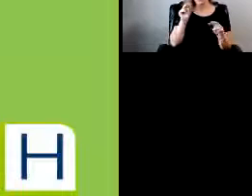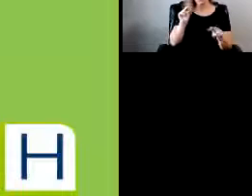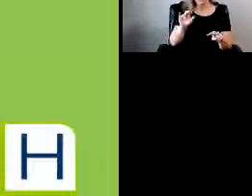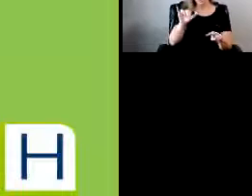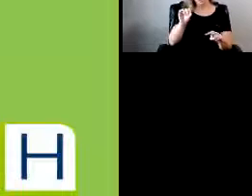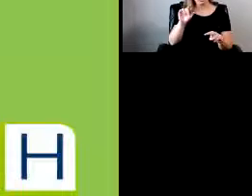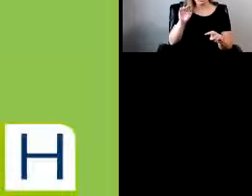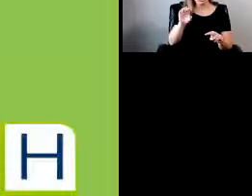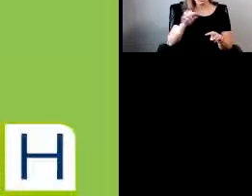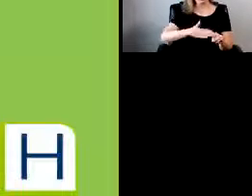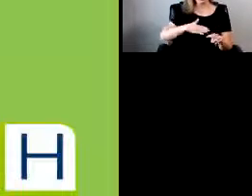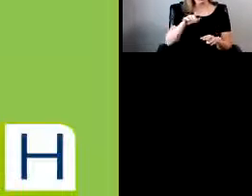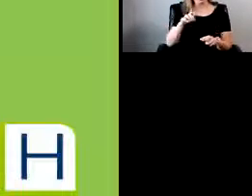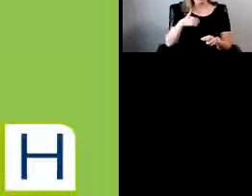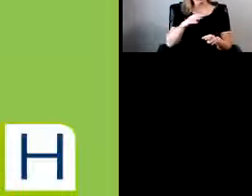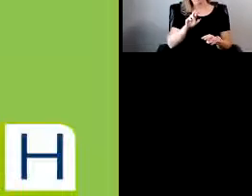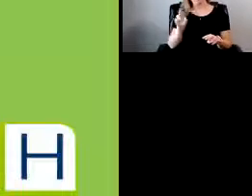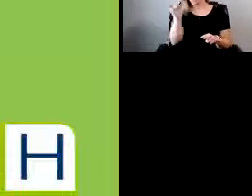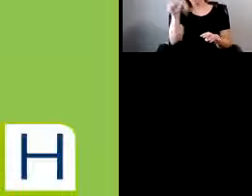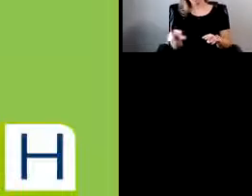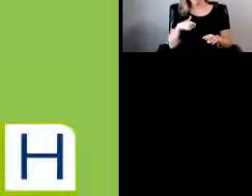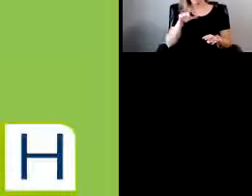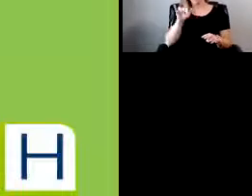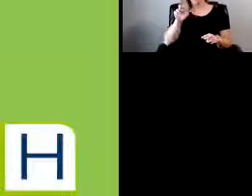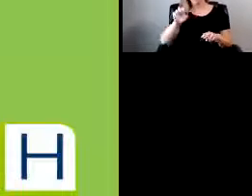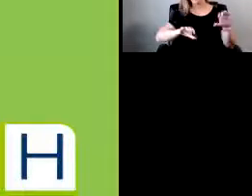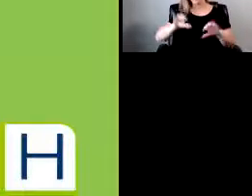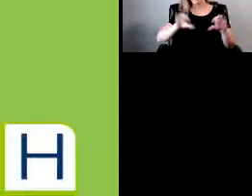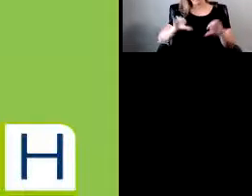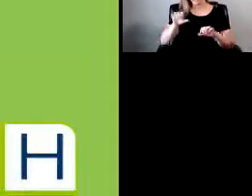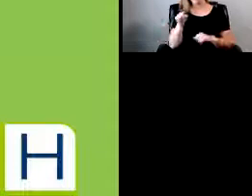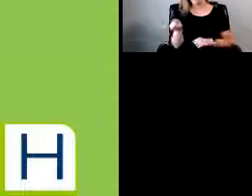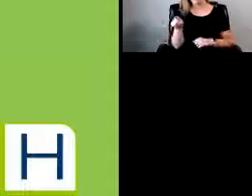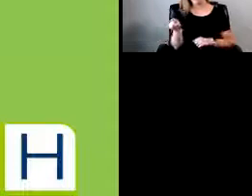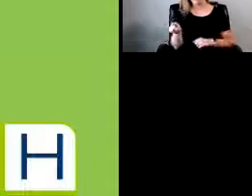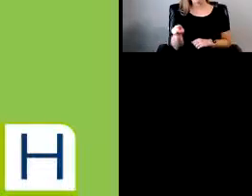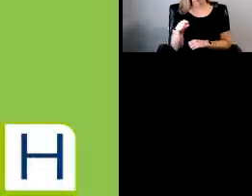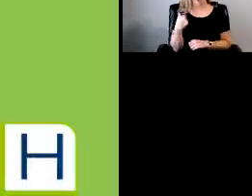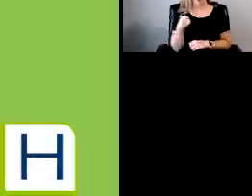to the live chat on the right hand side of your screen. The webinar's being recorded and will be available